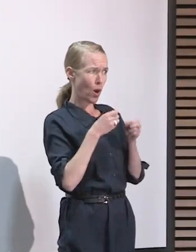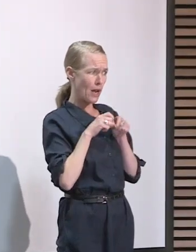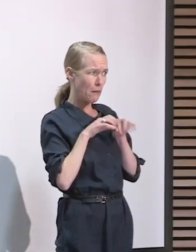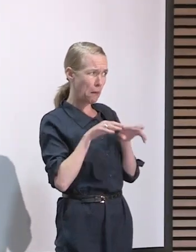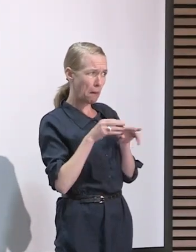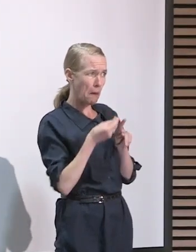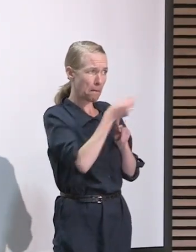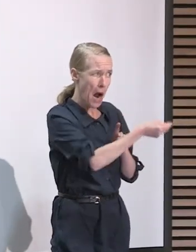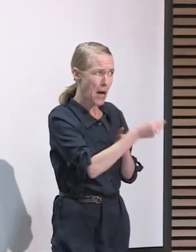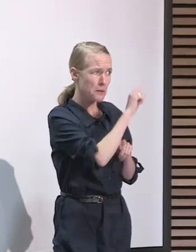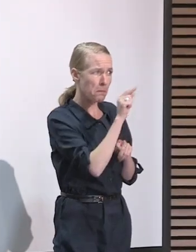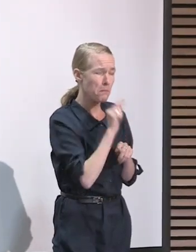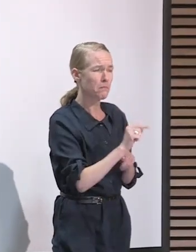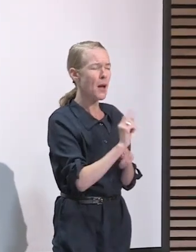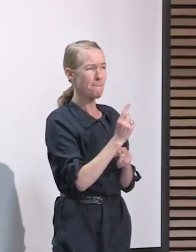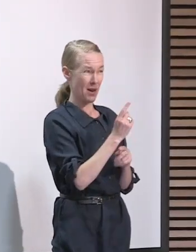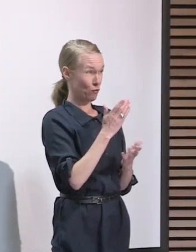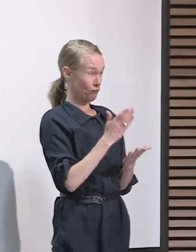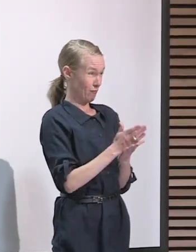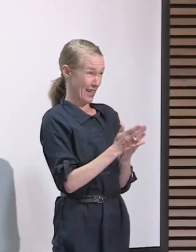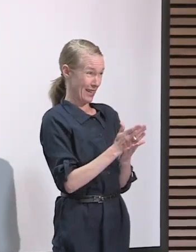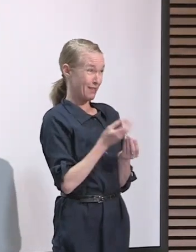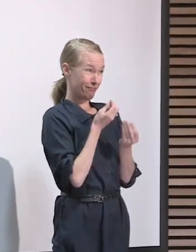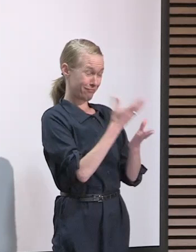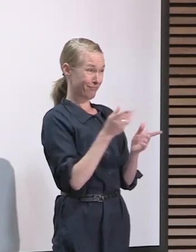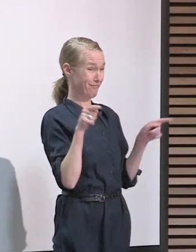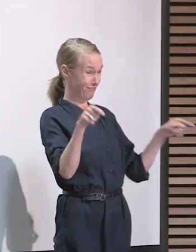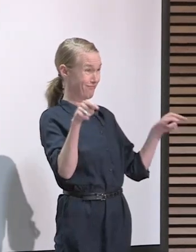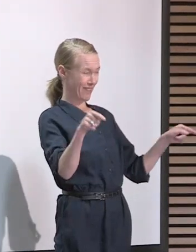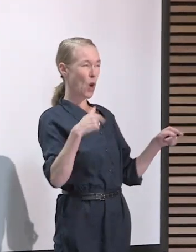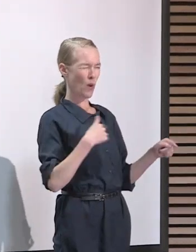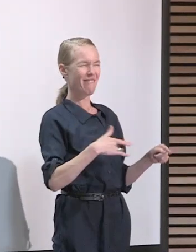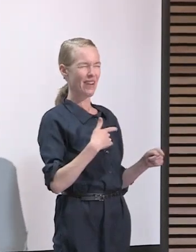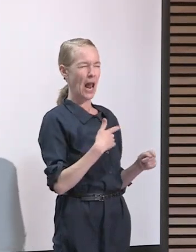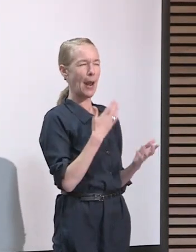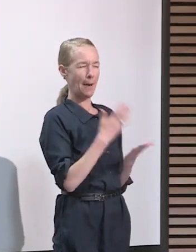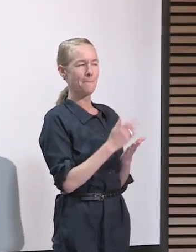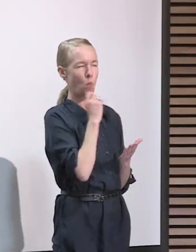significant being investigated to firmly establish what that